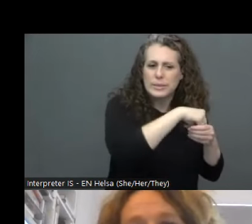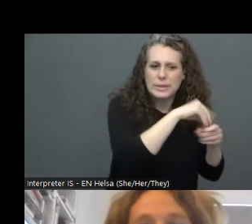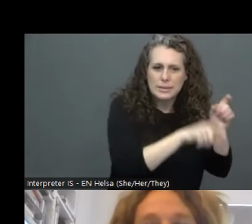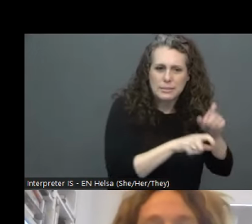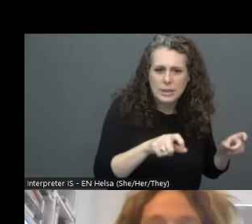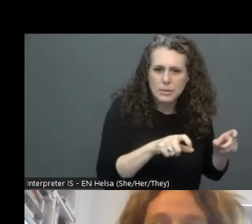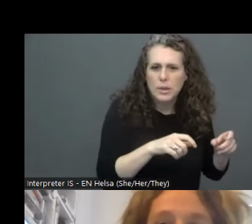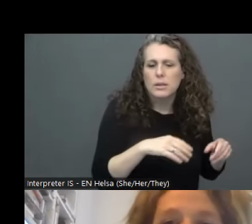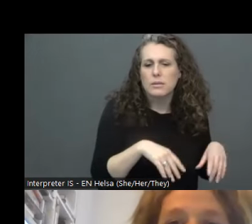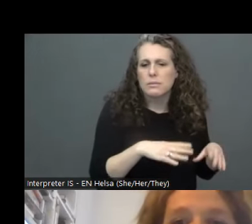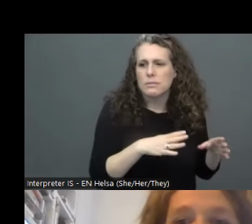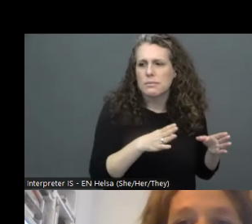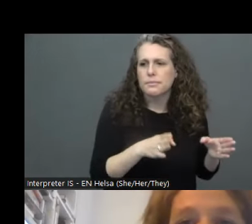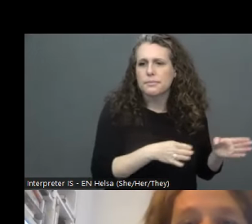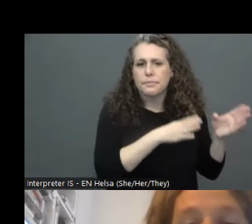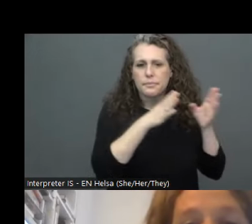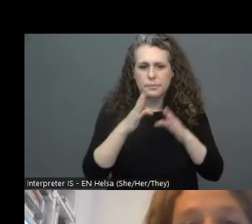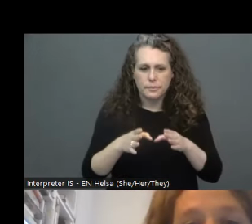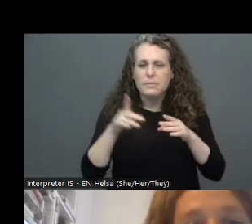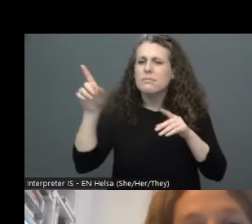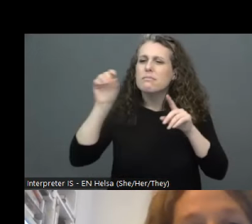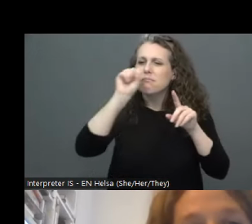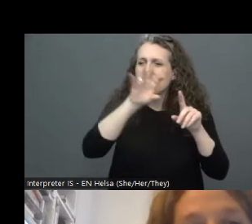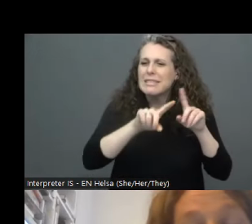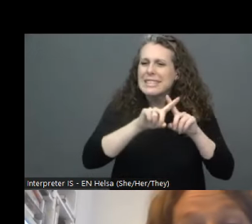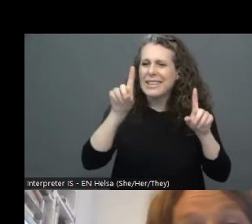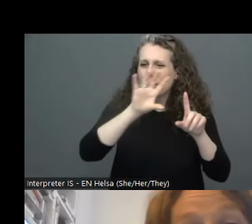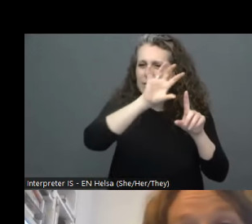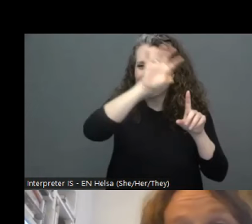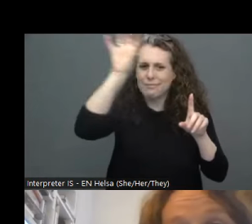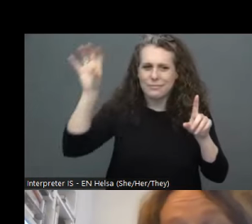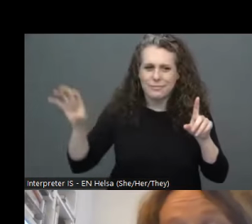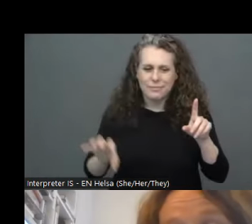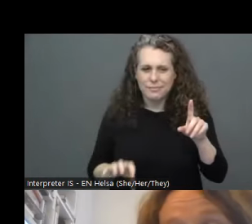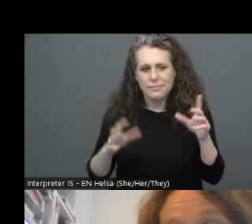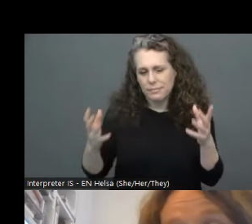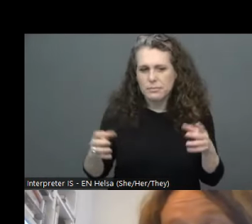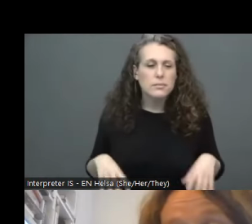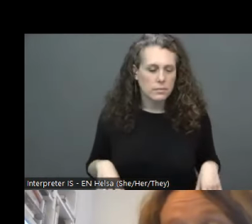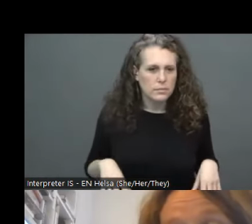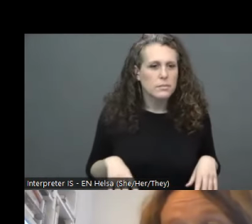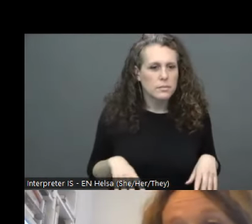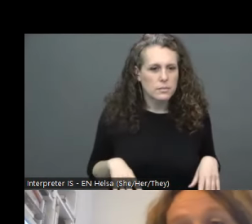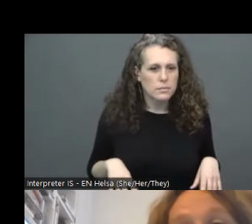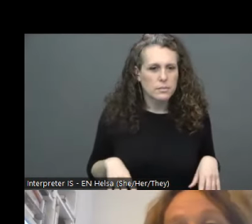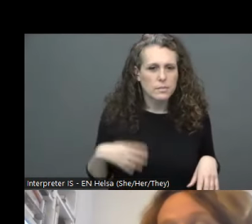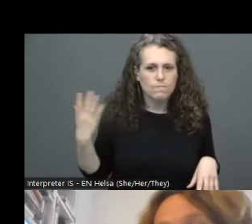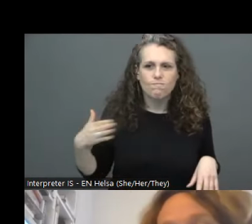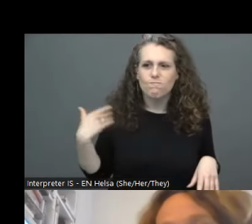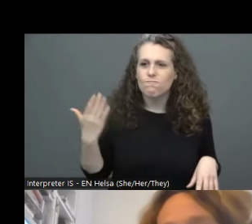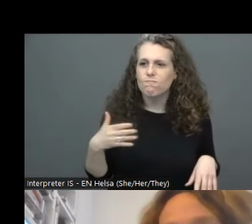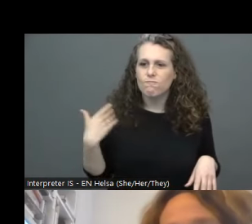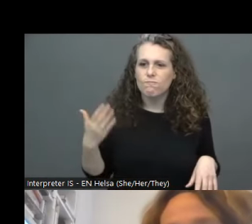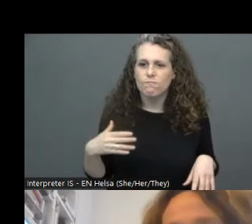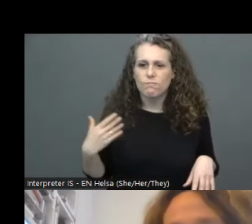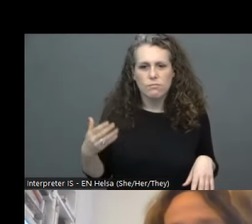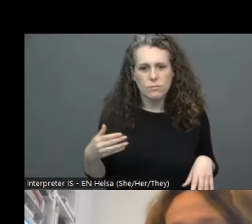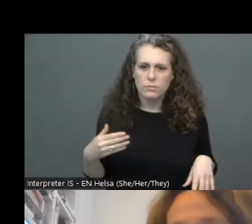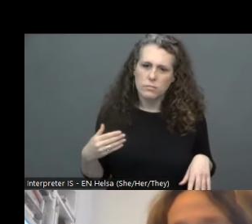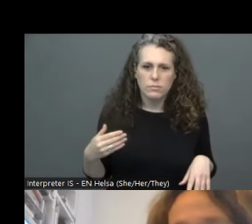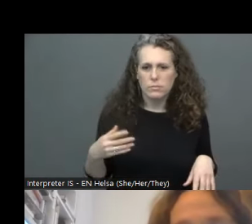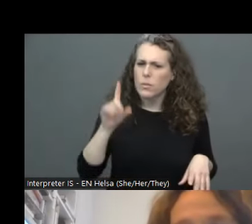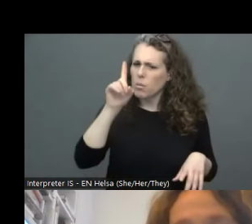see what's really working in the field here. But equally ... equally important and work